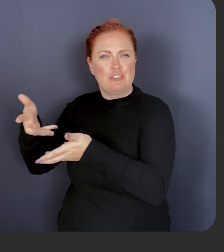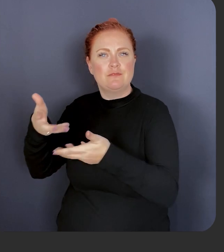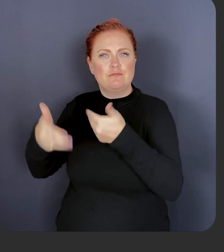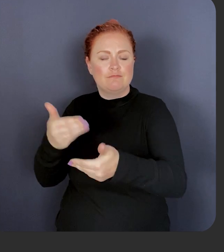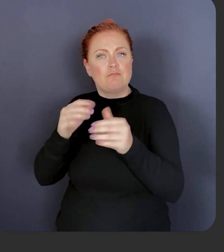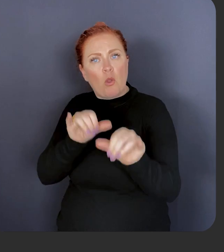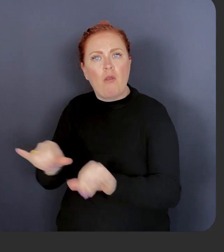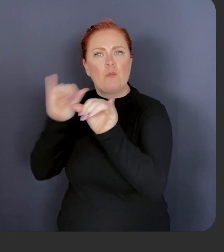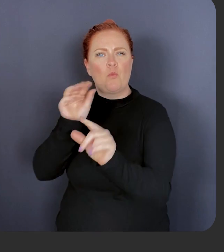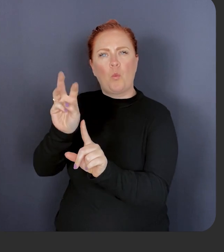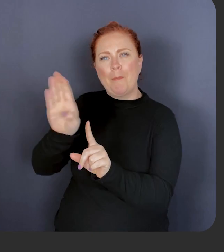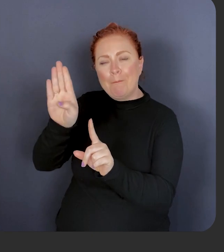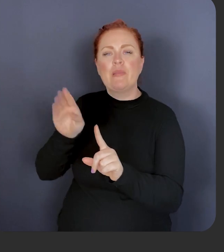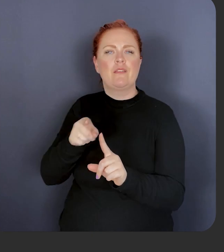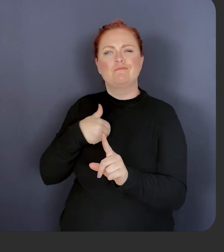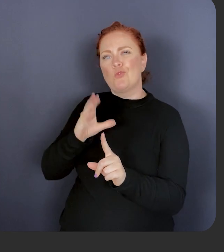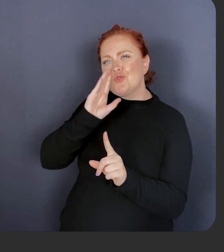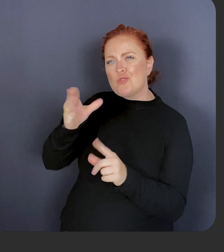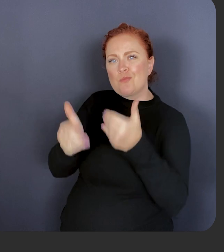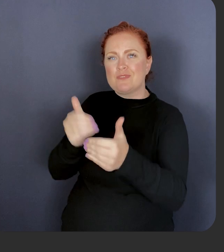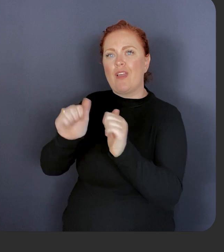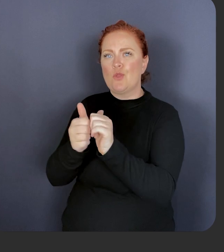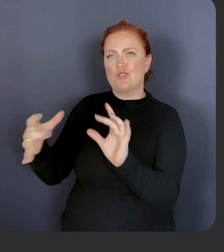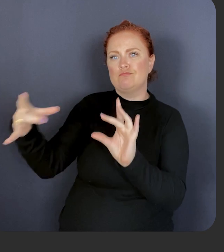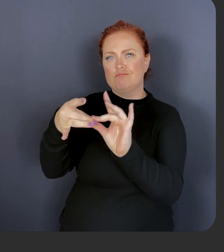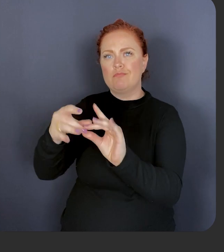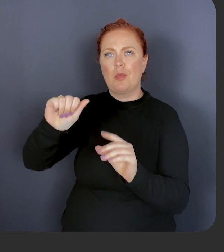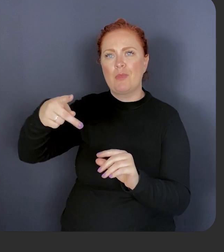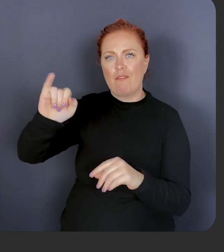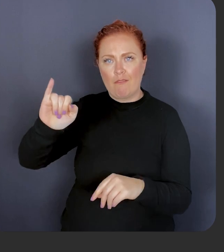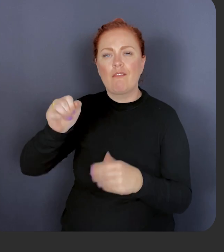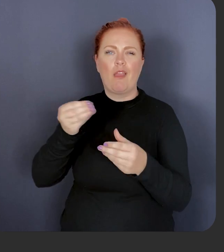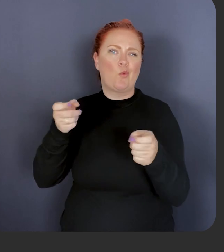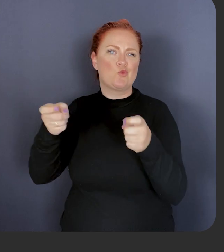that are common on the web that we want to give you a direct way to hook into those APIs and control.